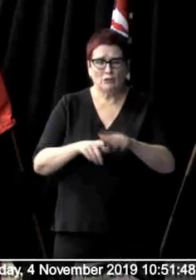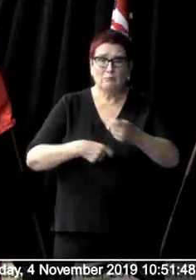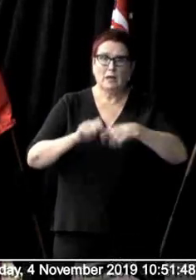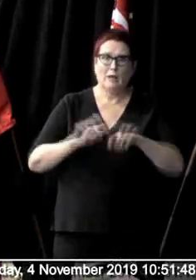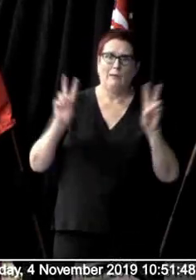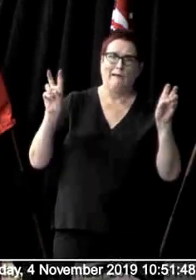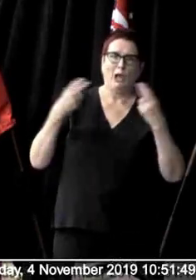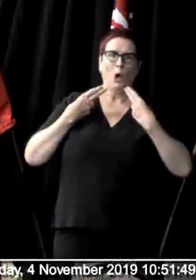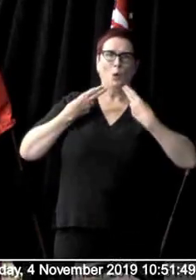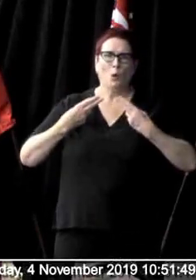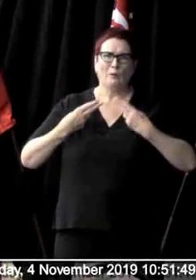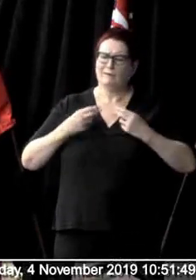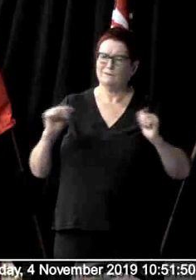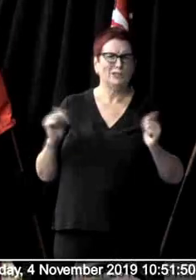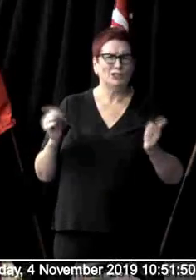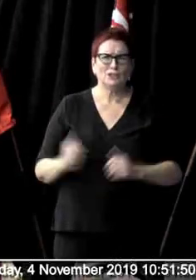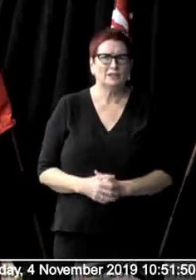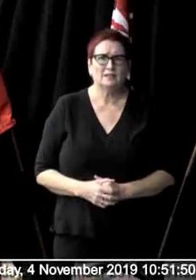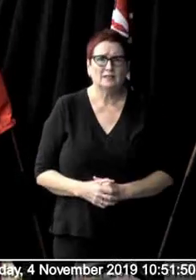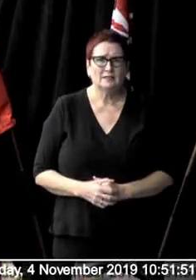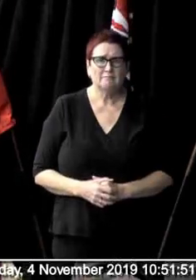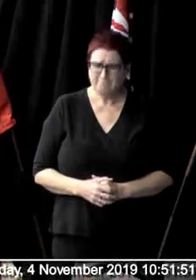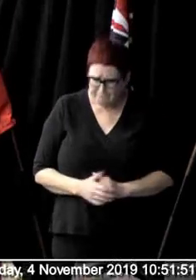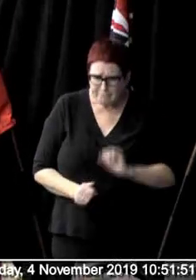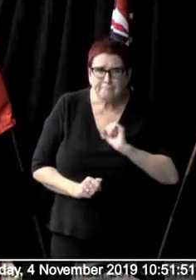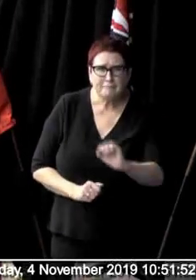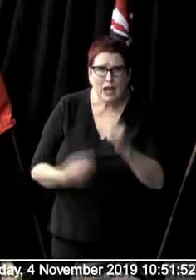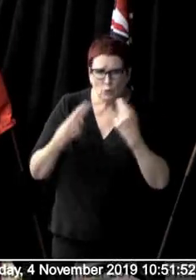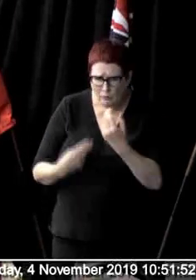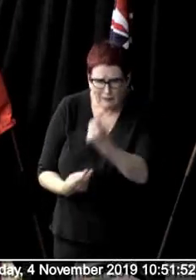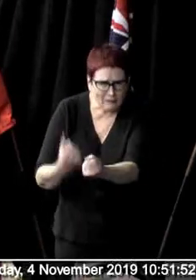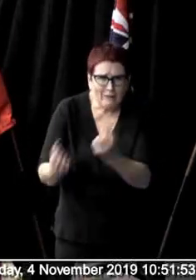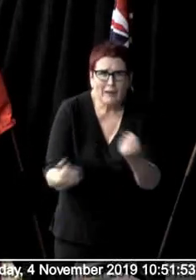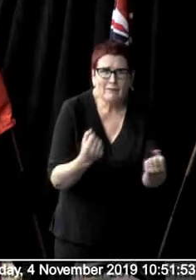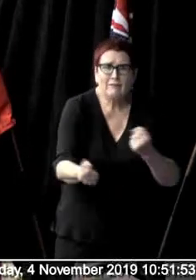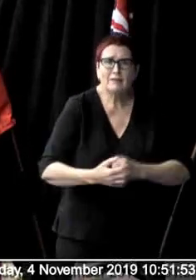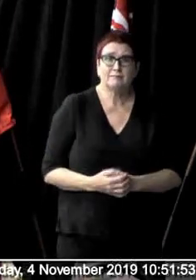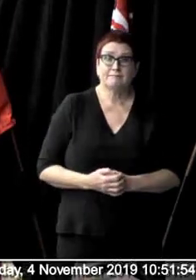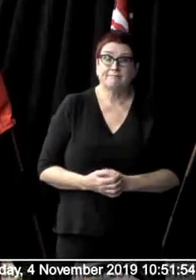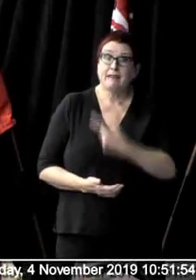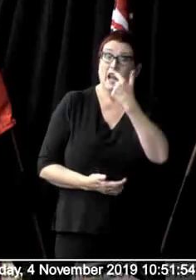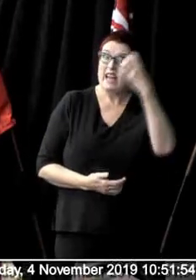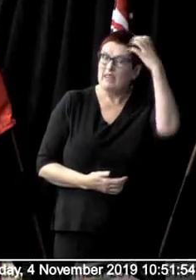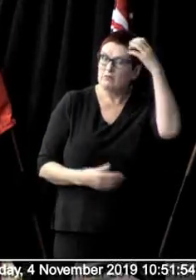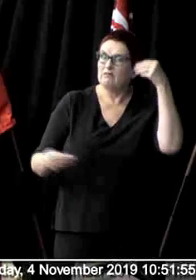and acknowledge what is normal for them. We are lucky our brains are flexible, theirs are not.